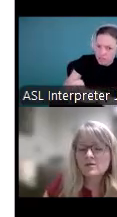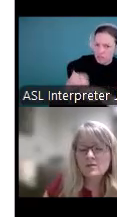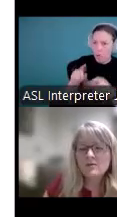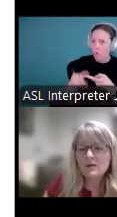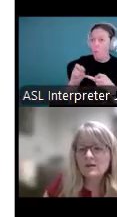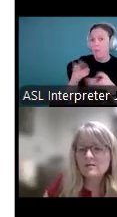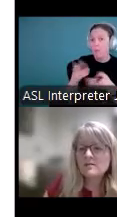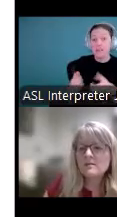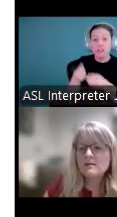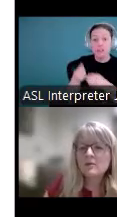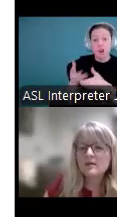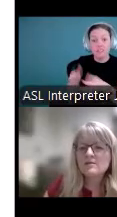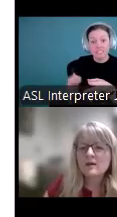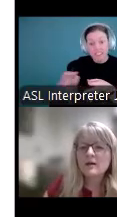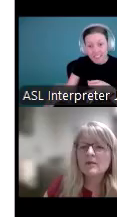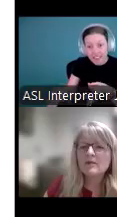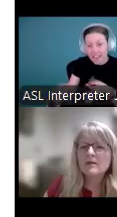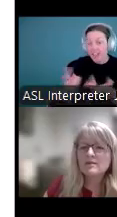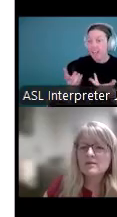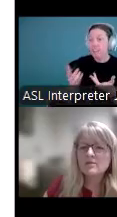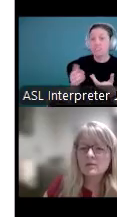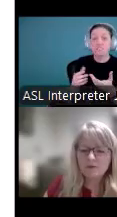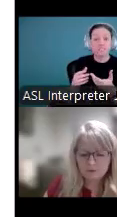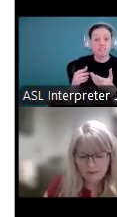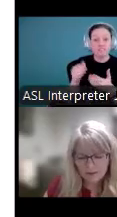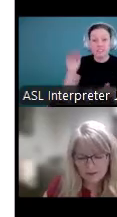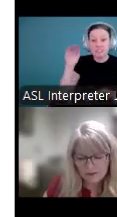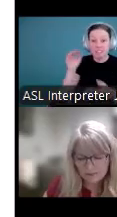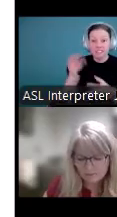those are the things that we can talk about as those red flags.